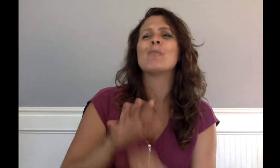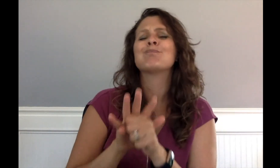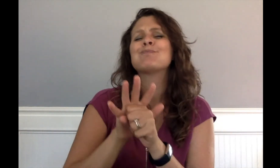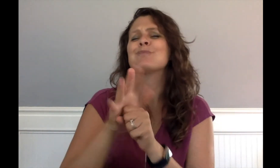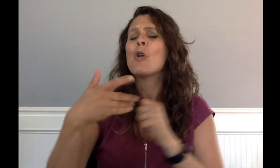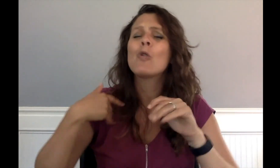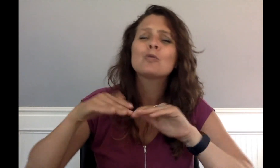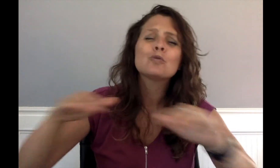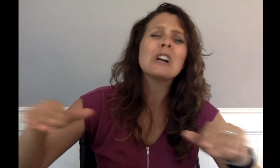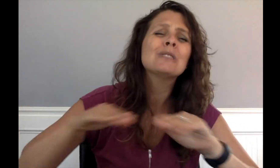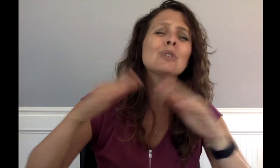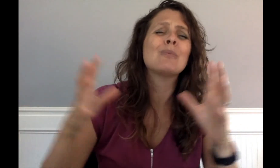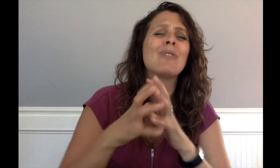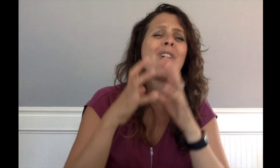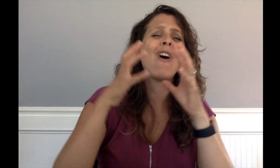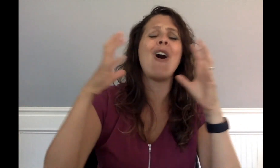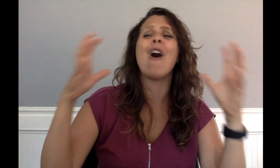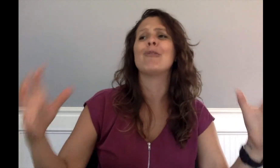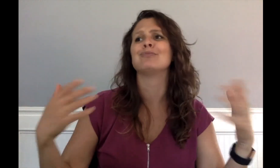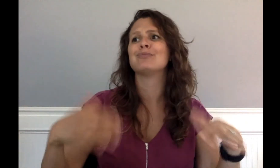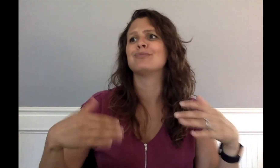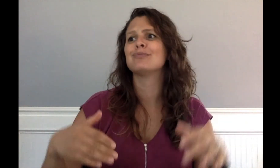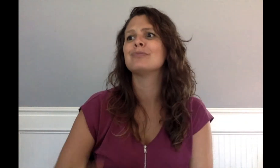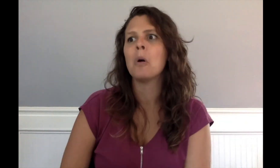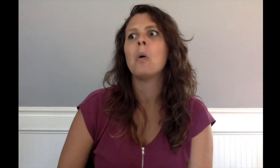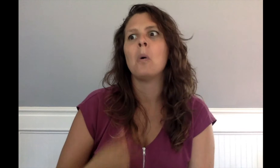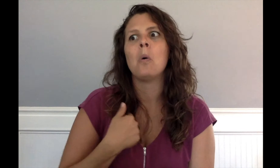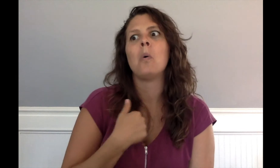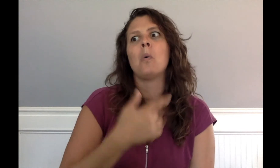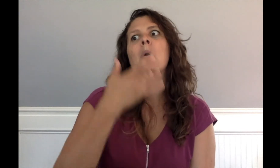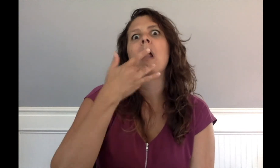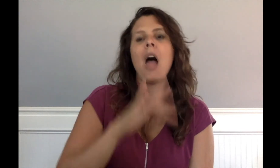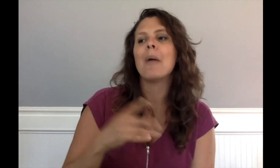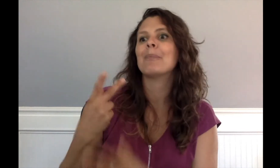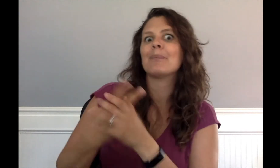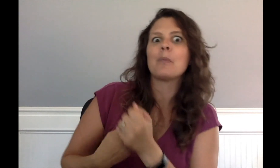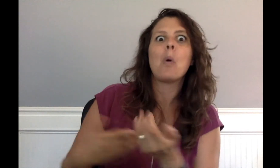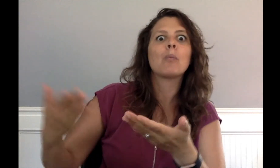We have had plenty of time for swimming as well. We are most grateful both of us